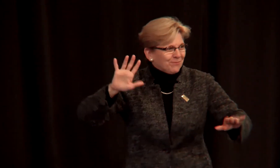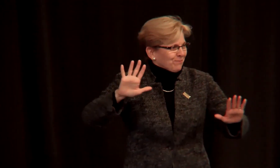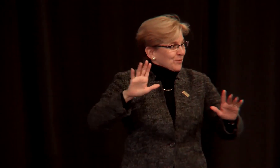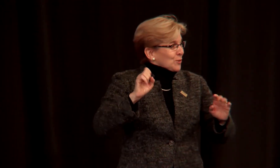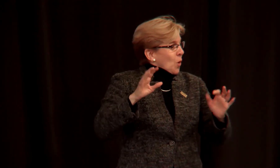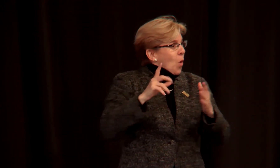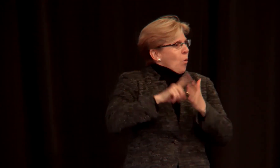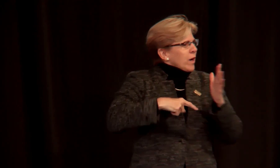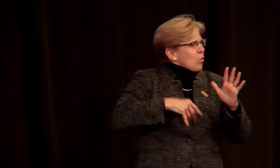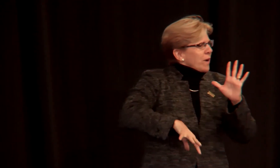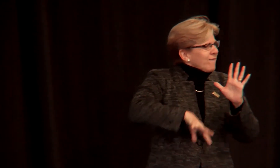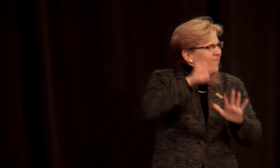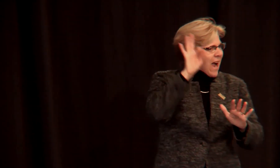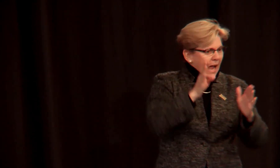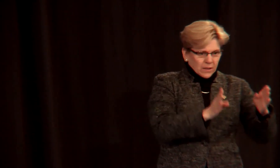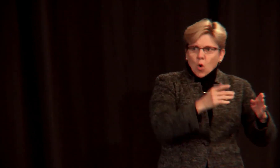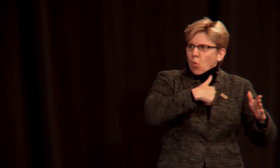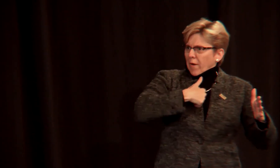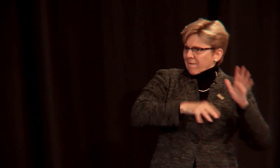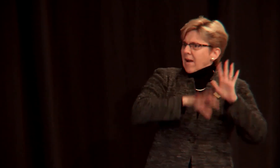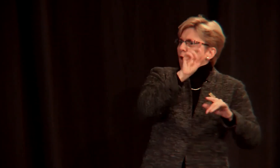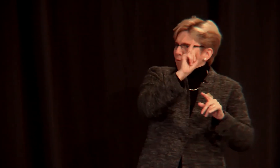So we were moving on but wait, wait, wait, I got to go back so what they found is the